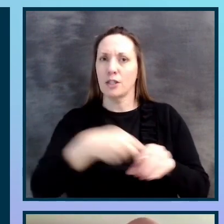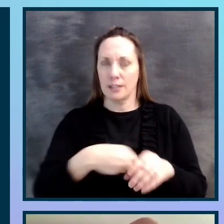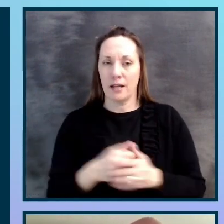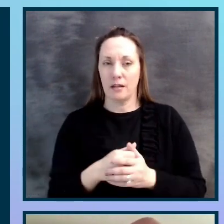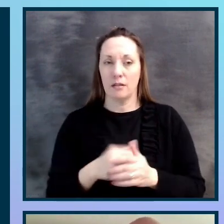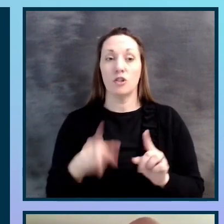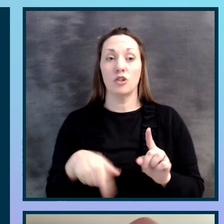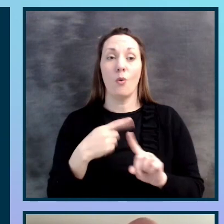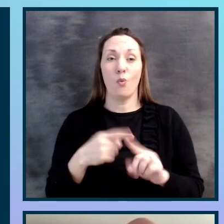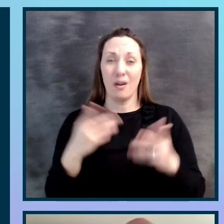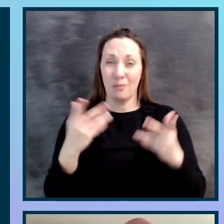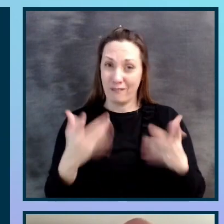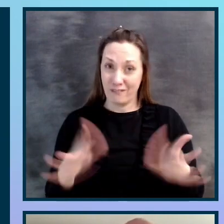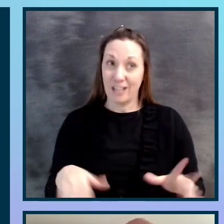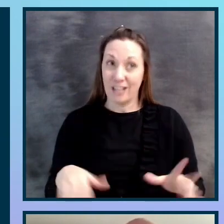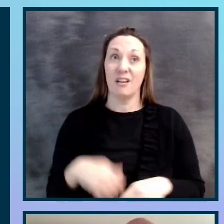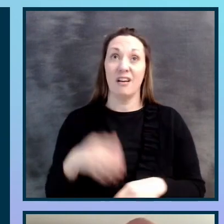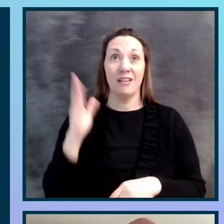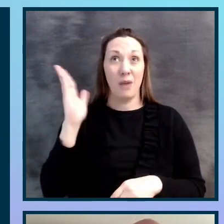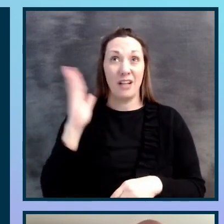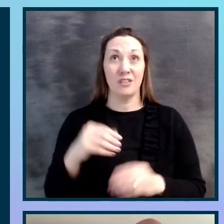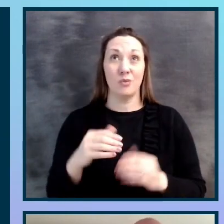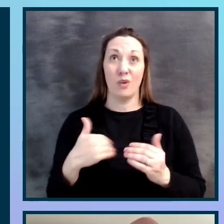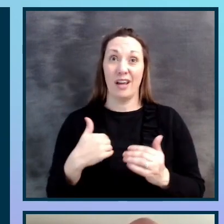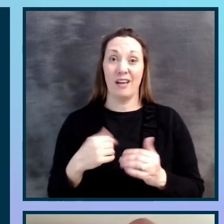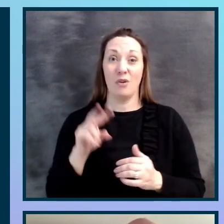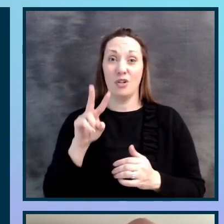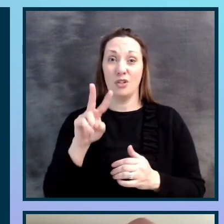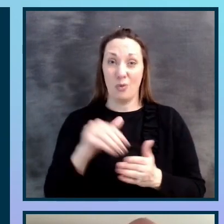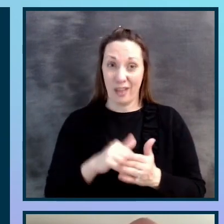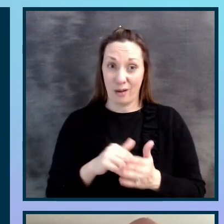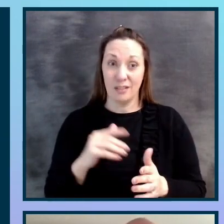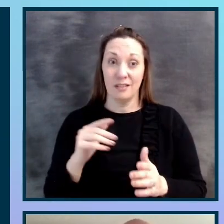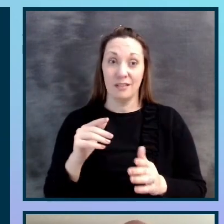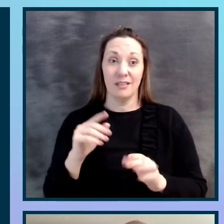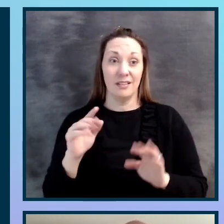it was over 2000 user sessions were run with individuals, which was